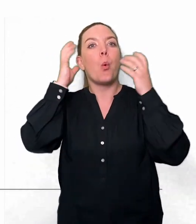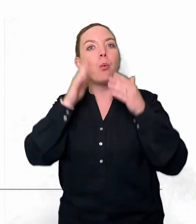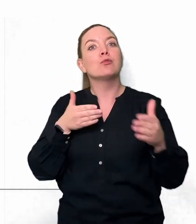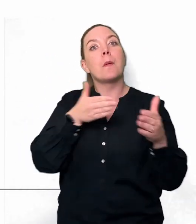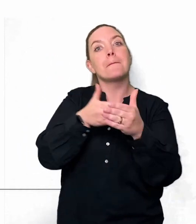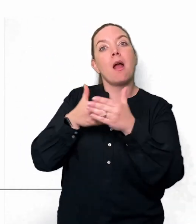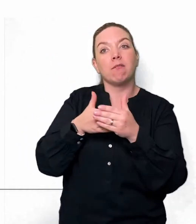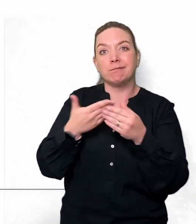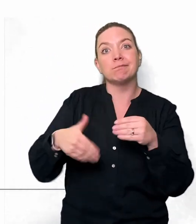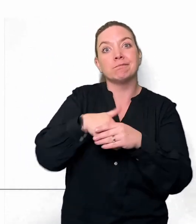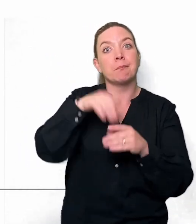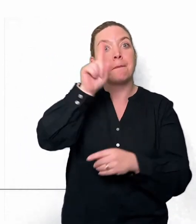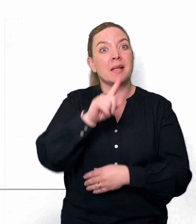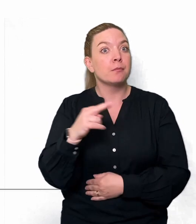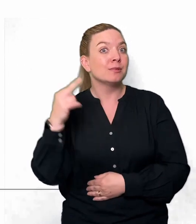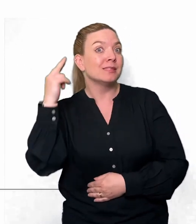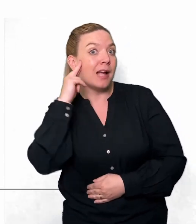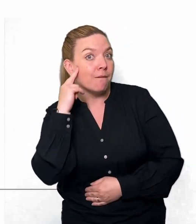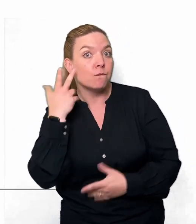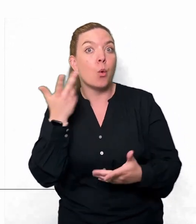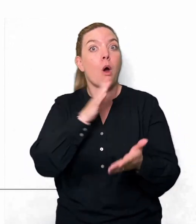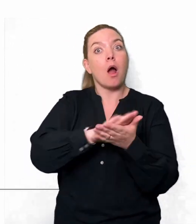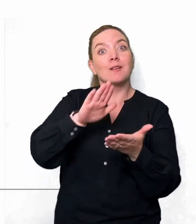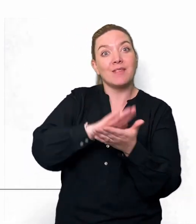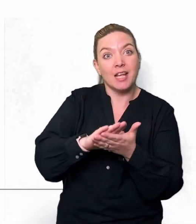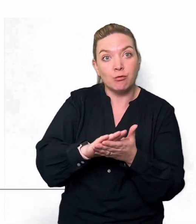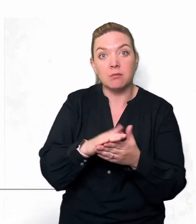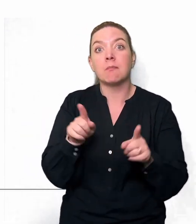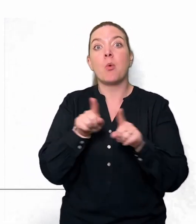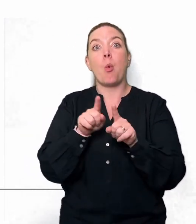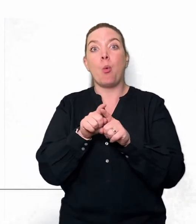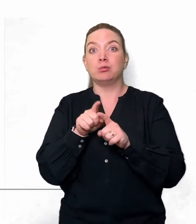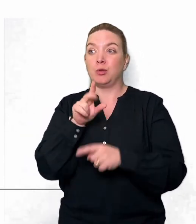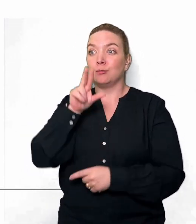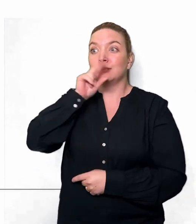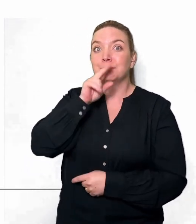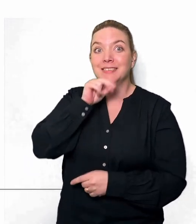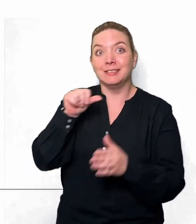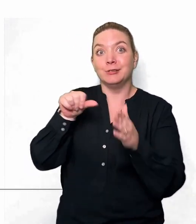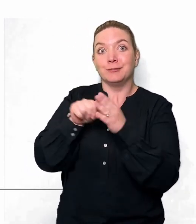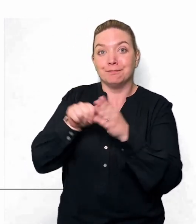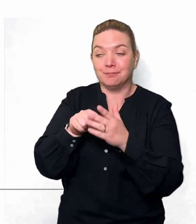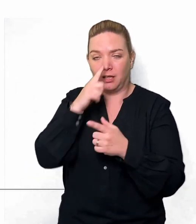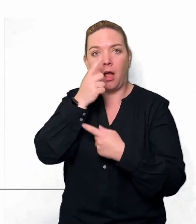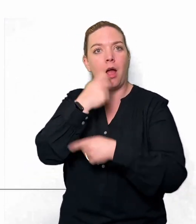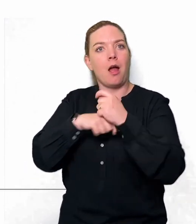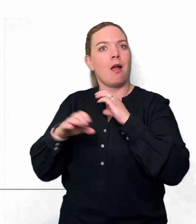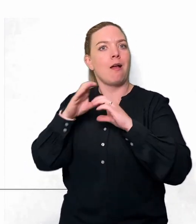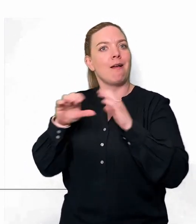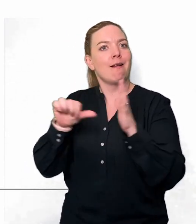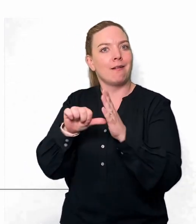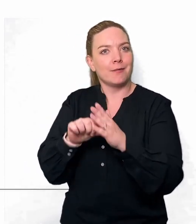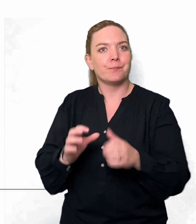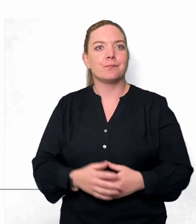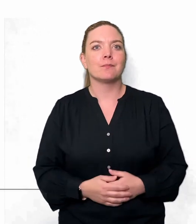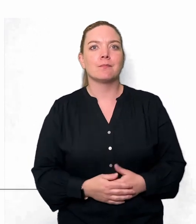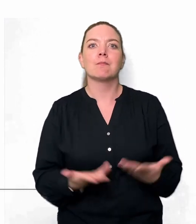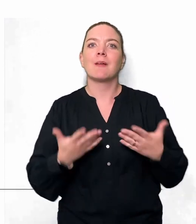but will also include communication difficulties such as speech impairments. Physical or motor impairment in the online world,